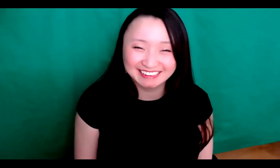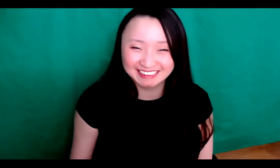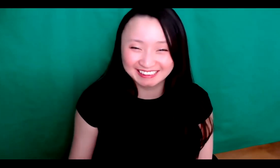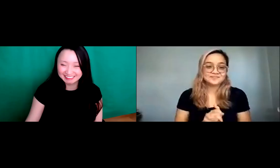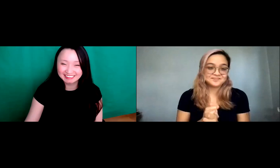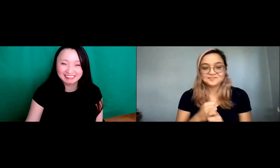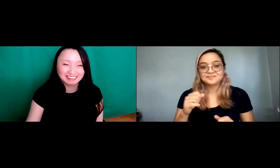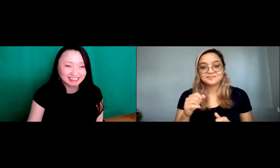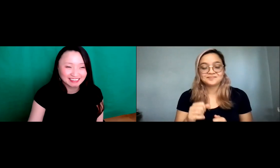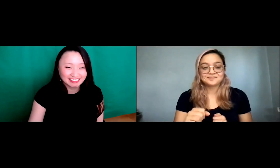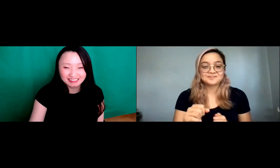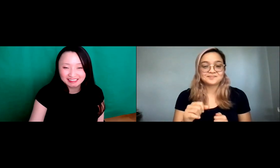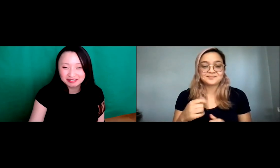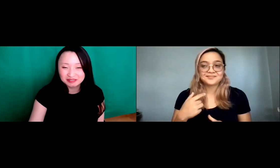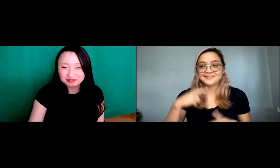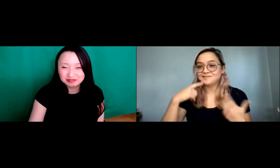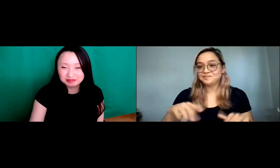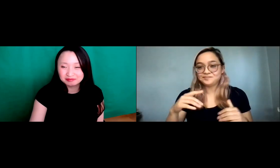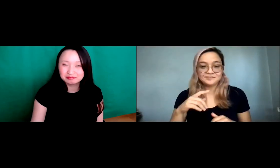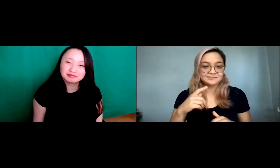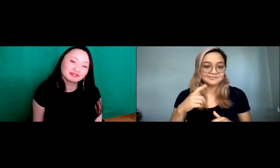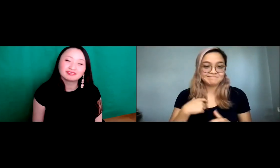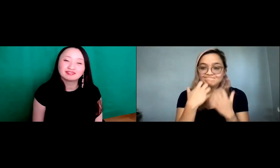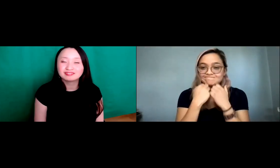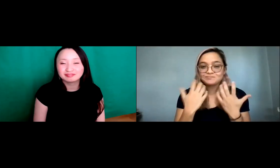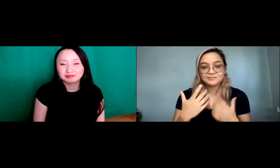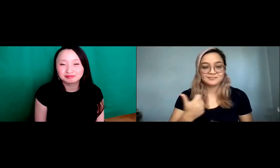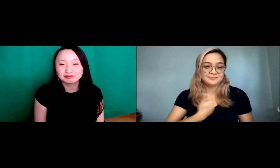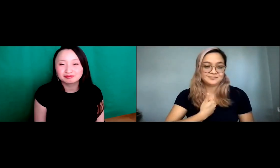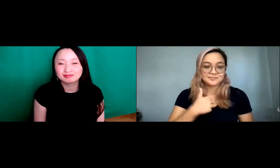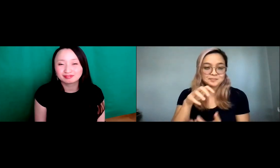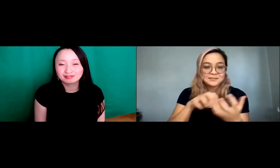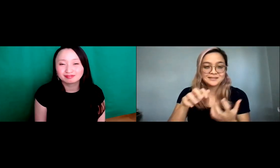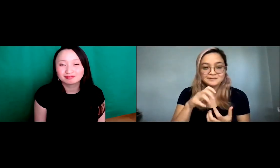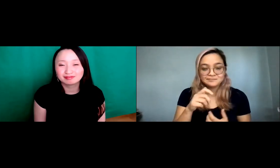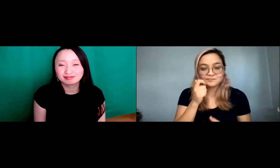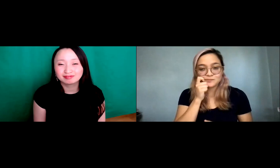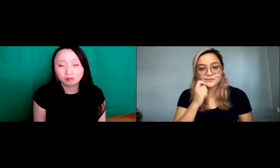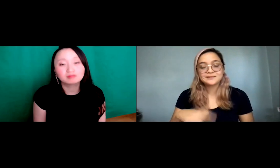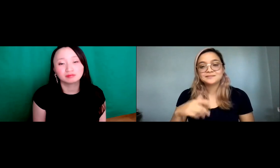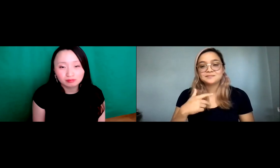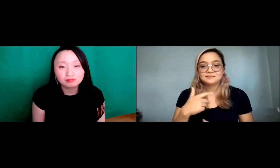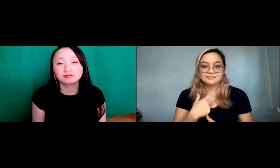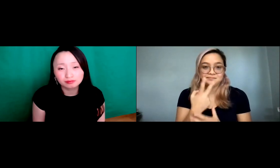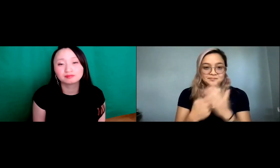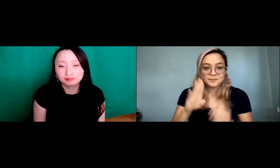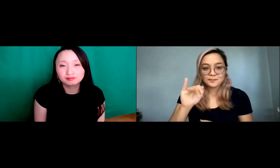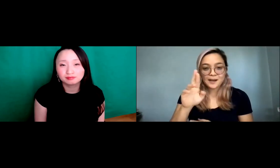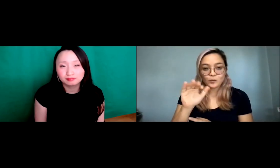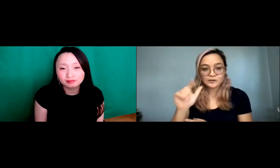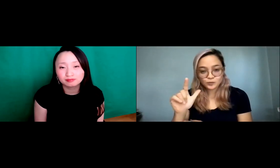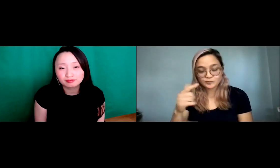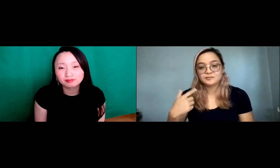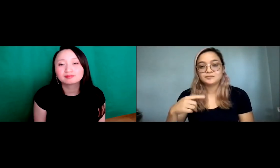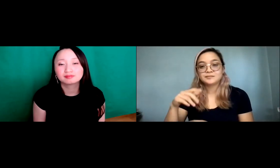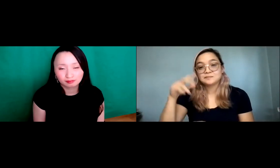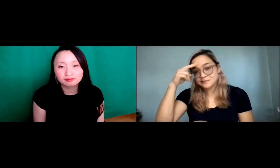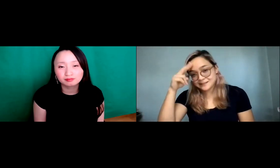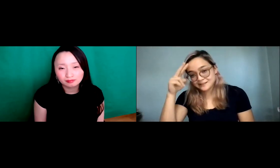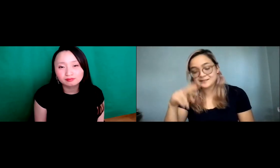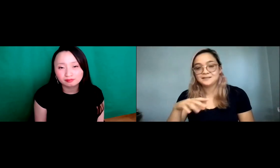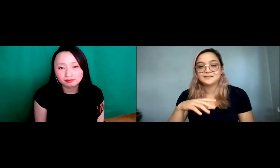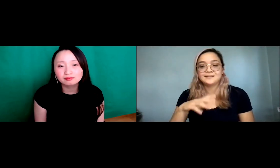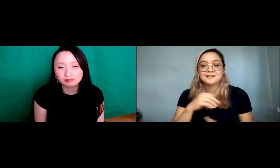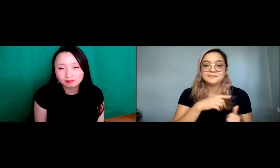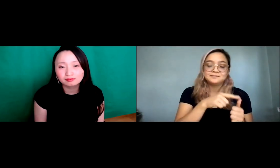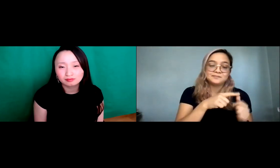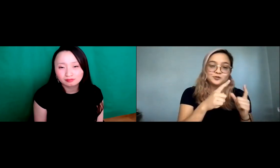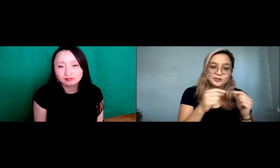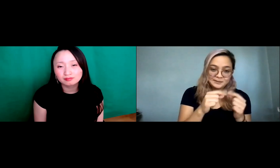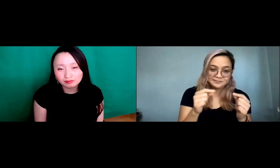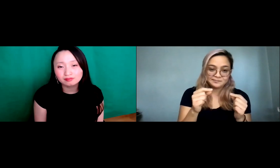Sachiko. Wow. Well, I consider myself biracial. I am